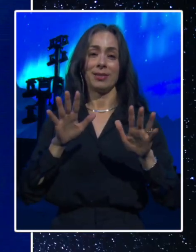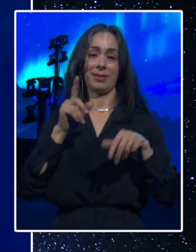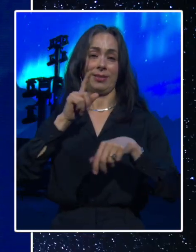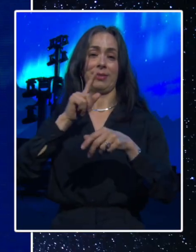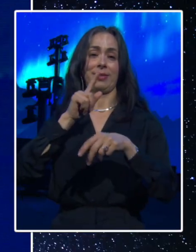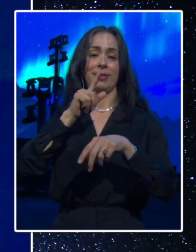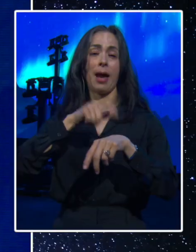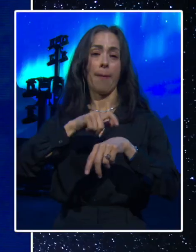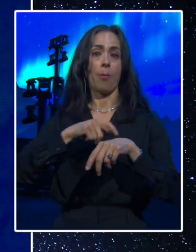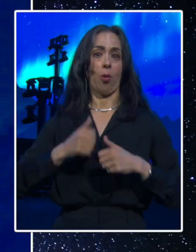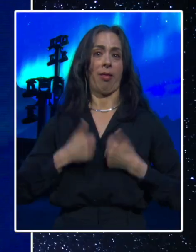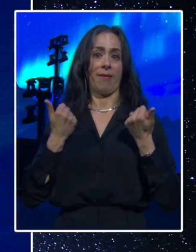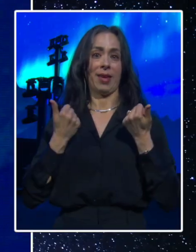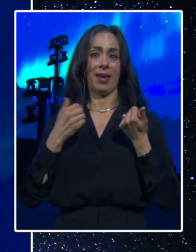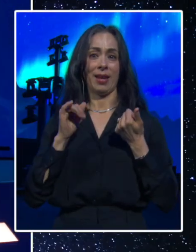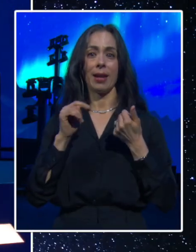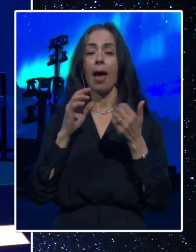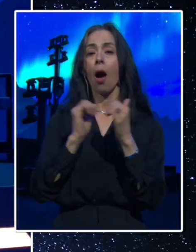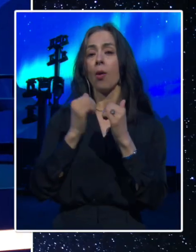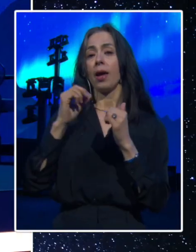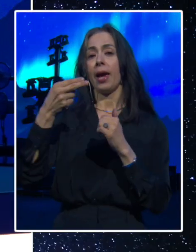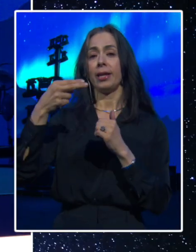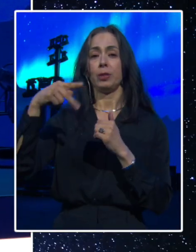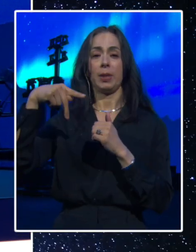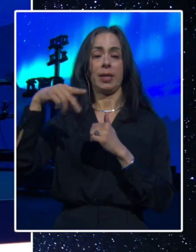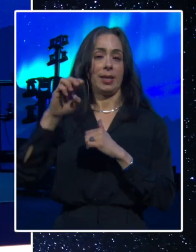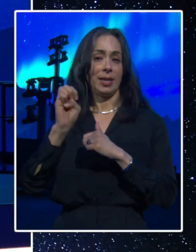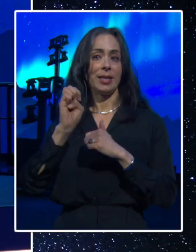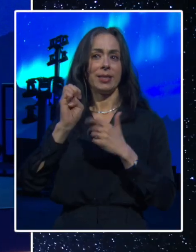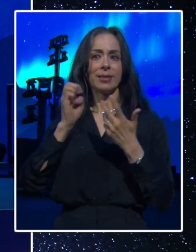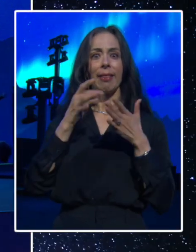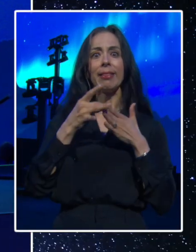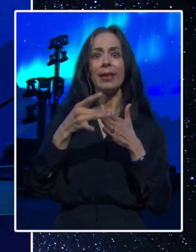and how HPE is leading the change to help you meet this moment.